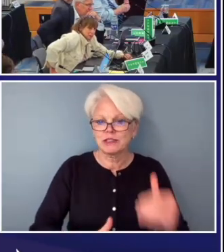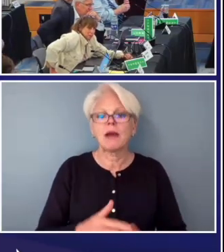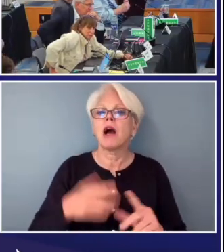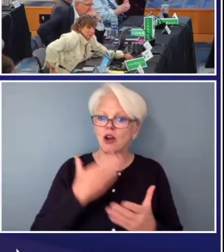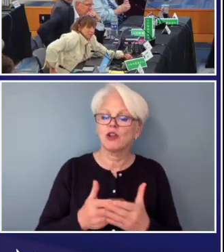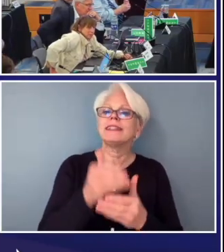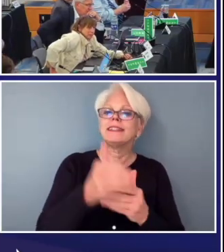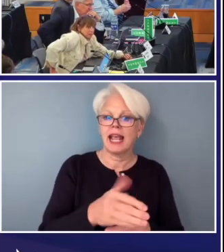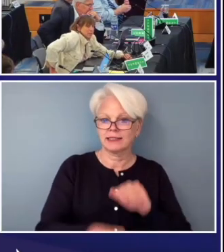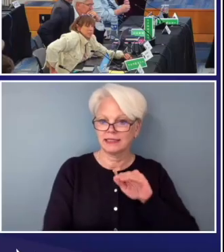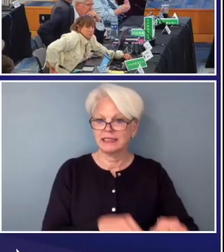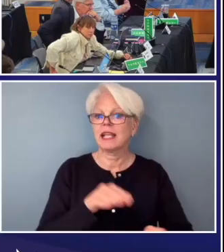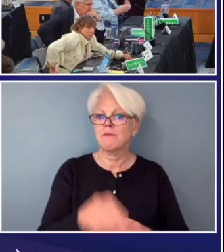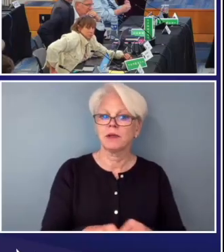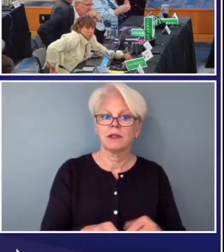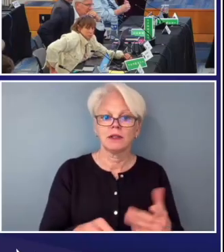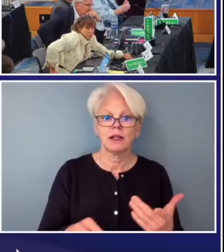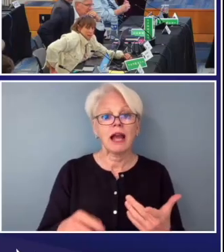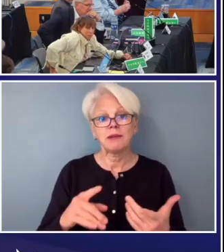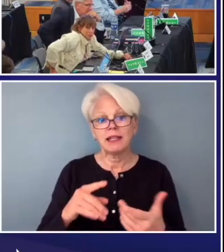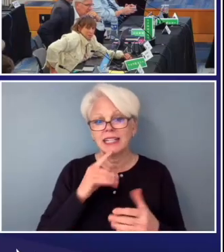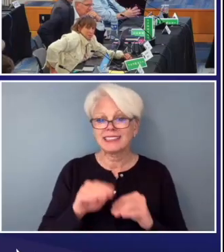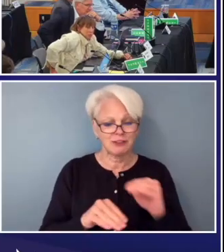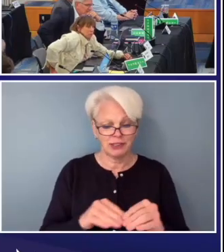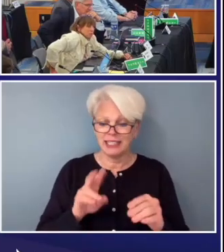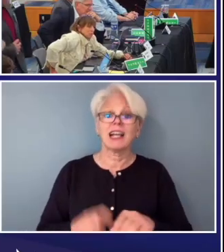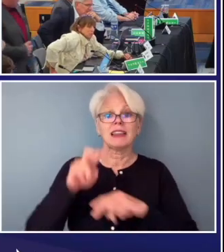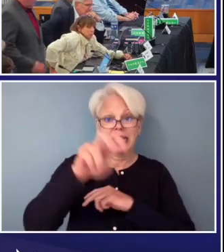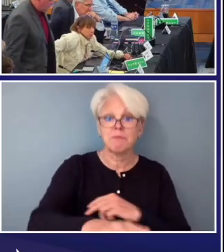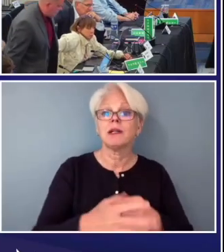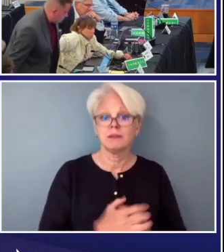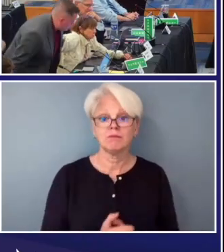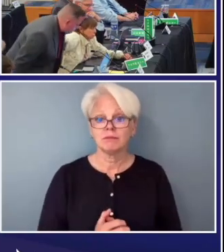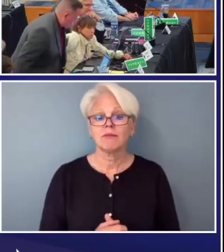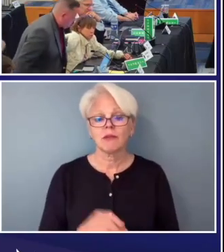It's a like a leap as opposed to a step. So um, with much appreciation.